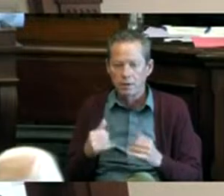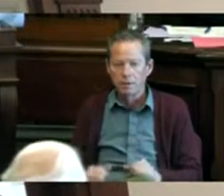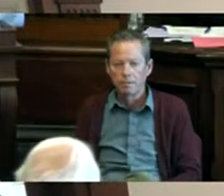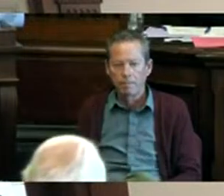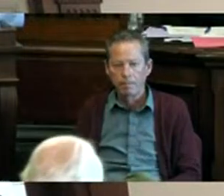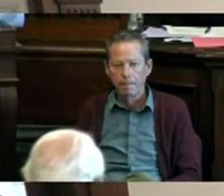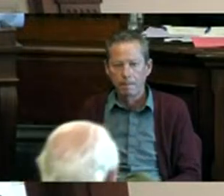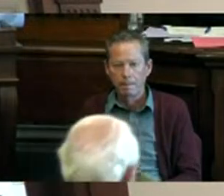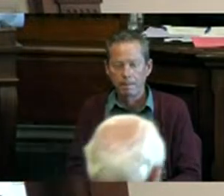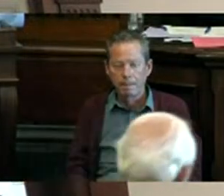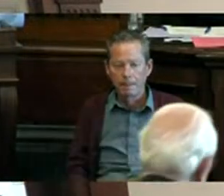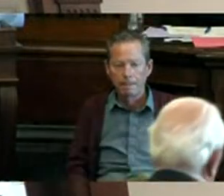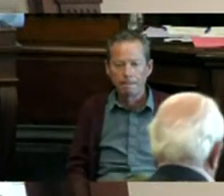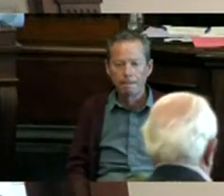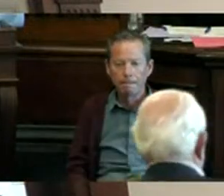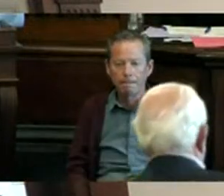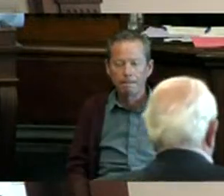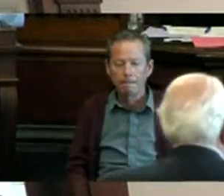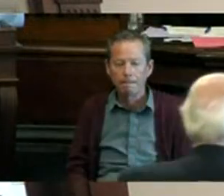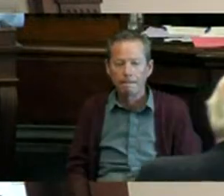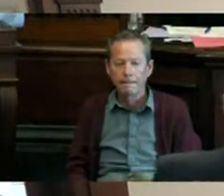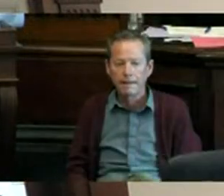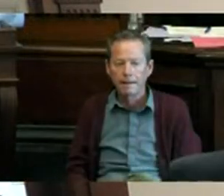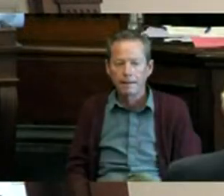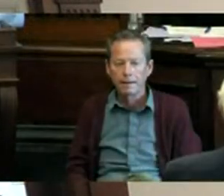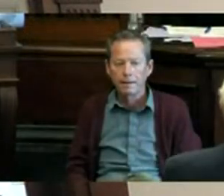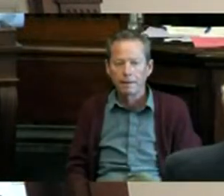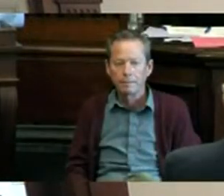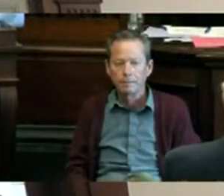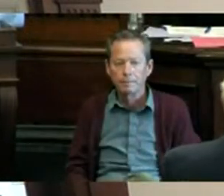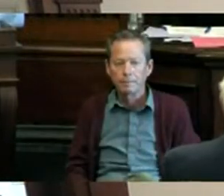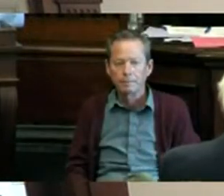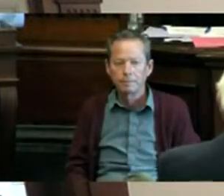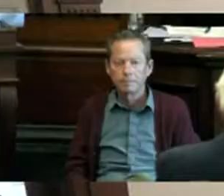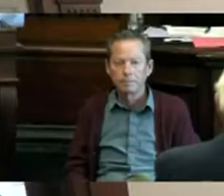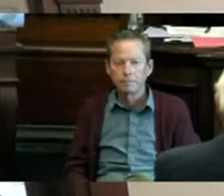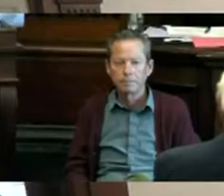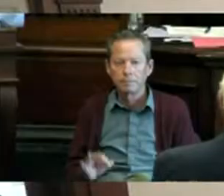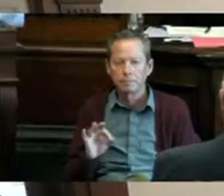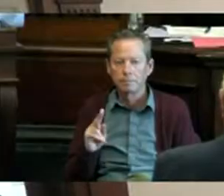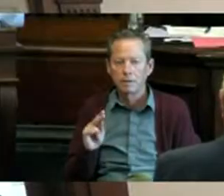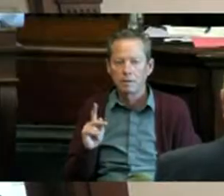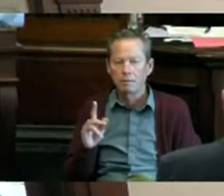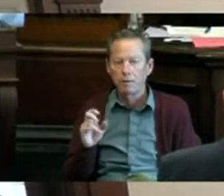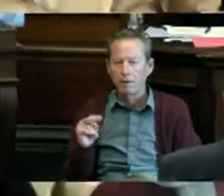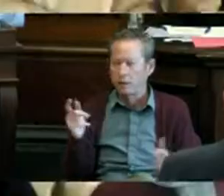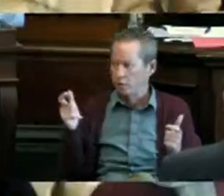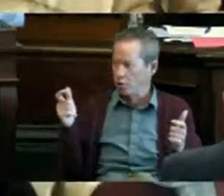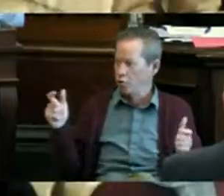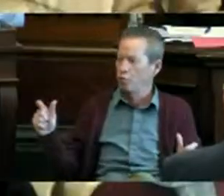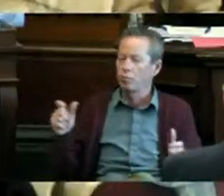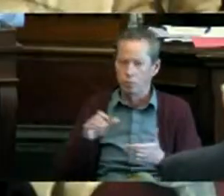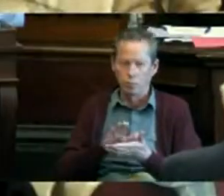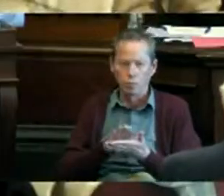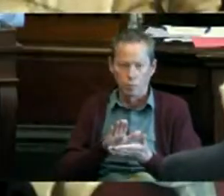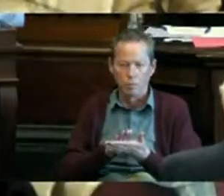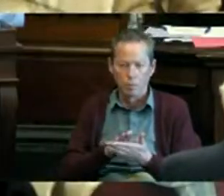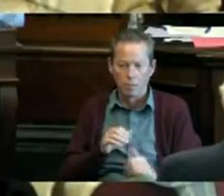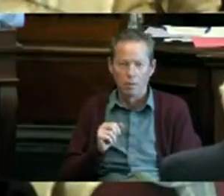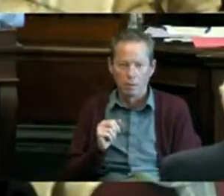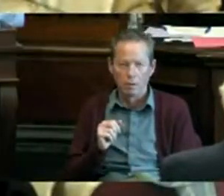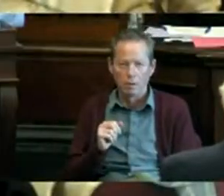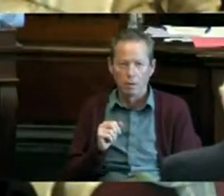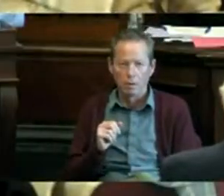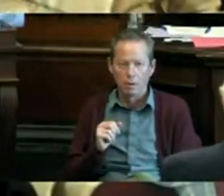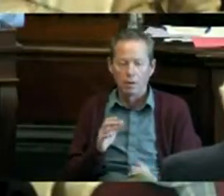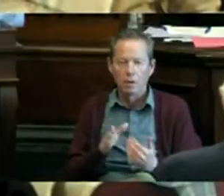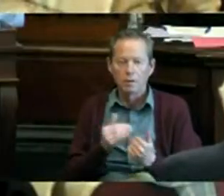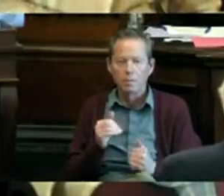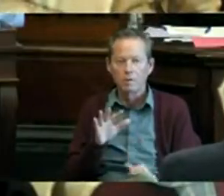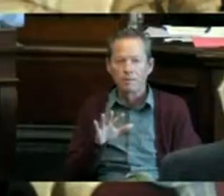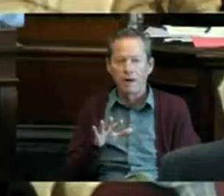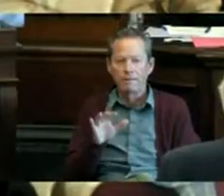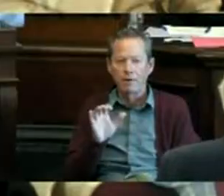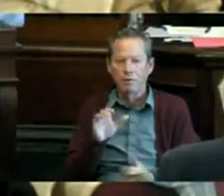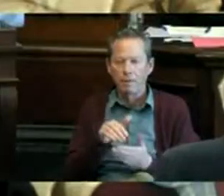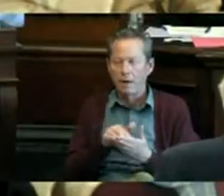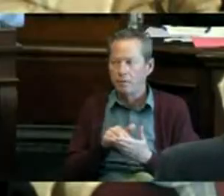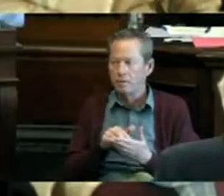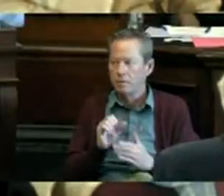far as plans for modernization?